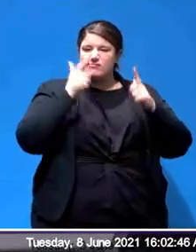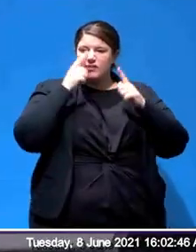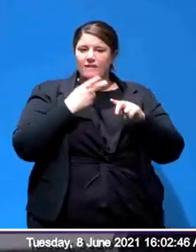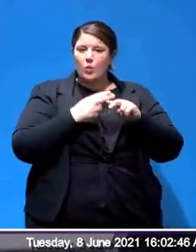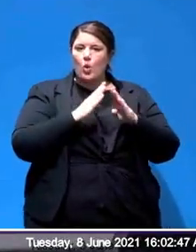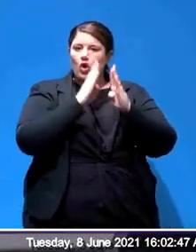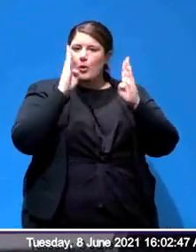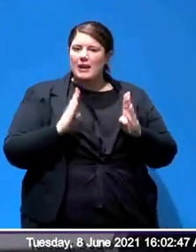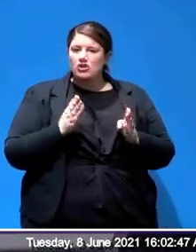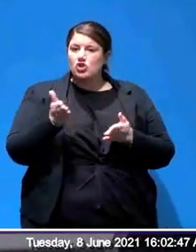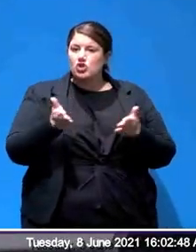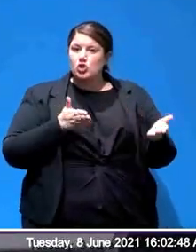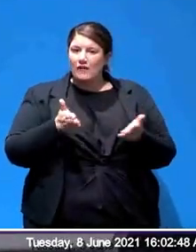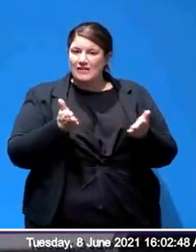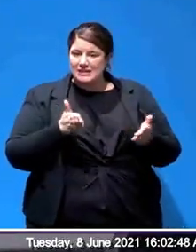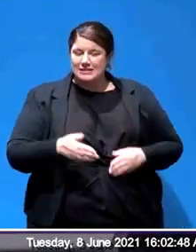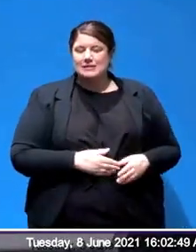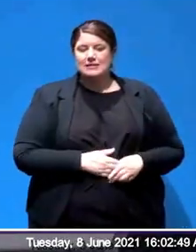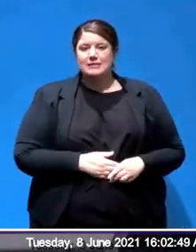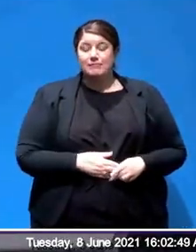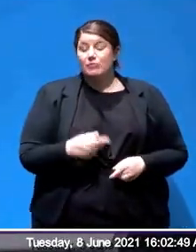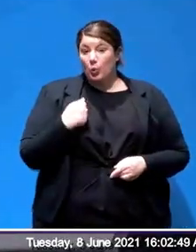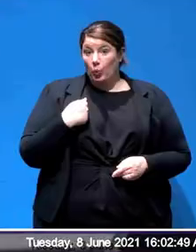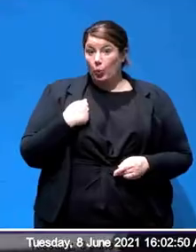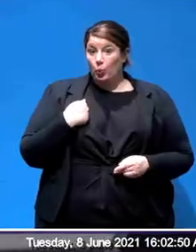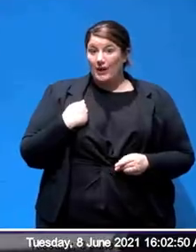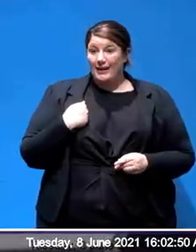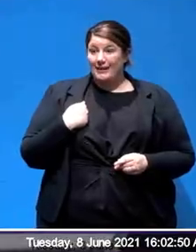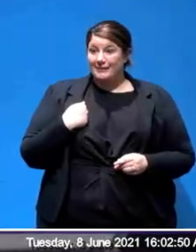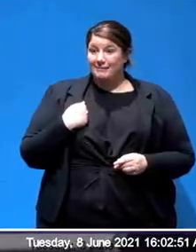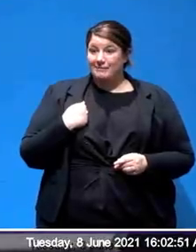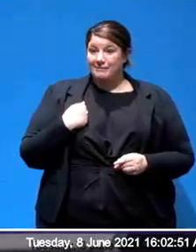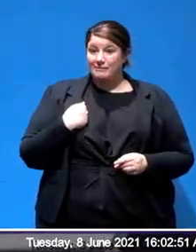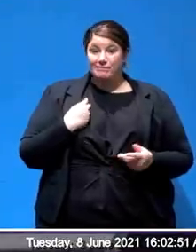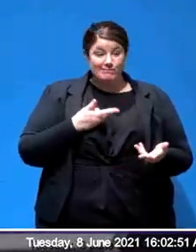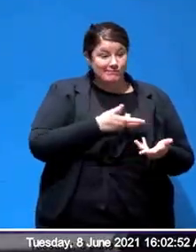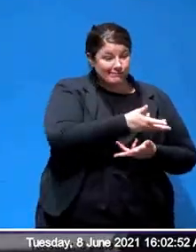So, certainly, we actually talk, I actually talk to people to try and